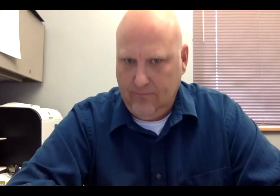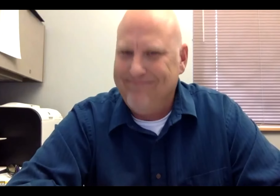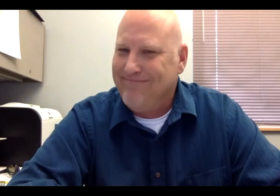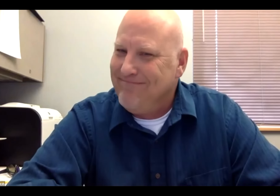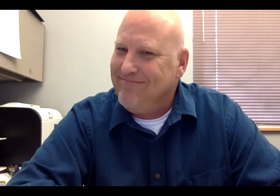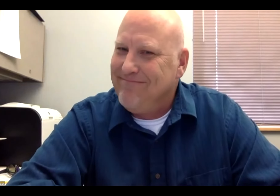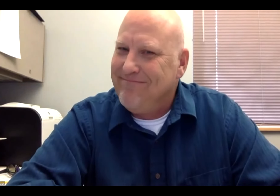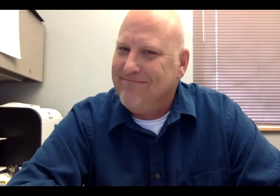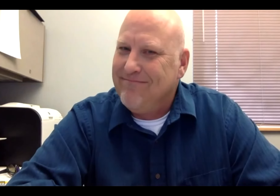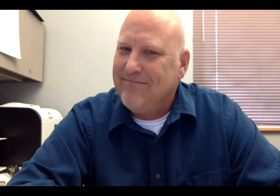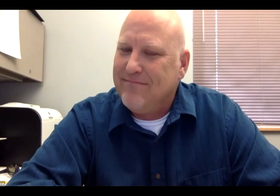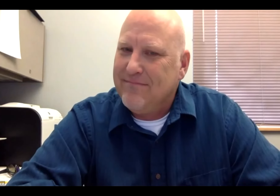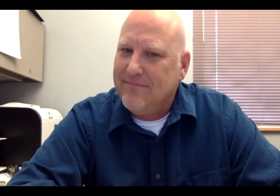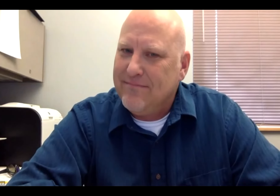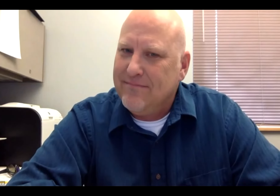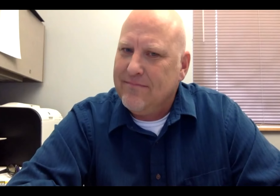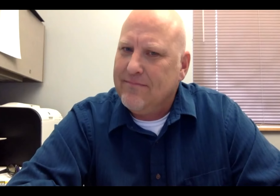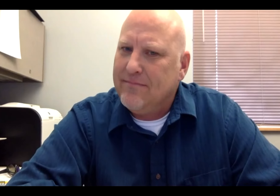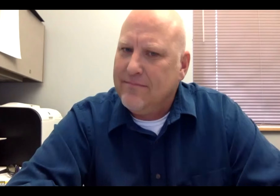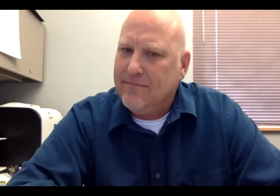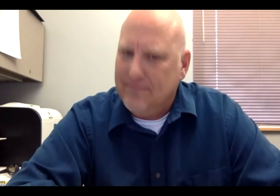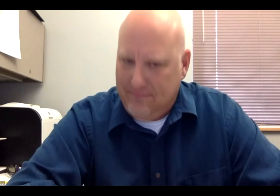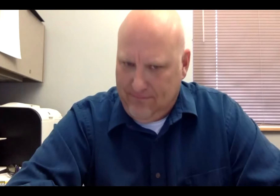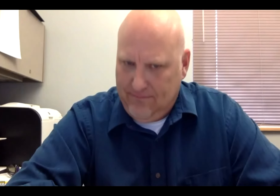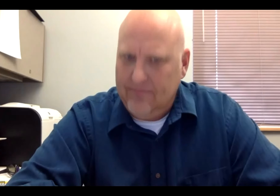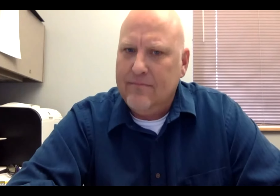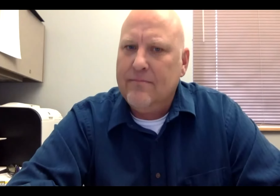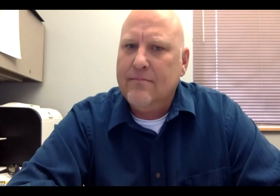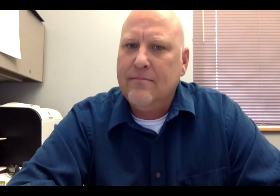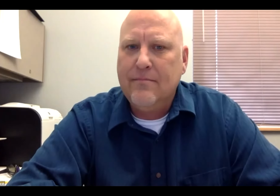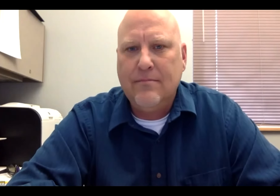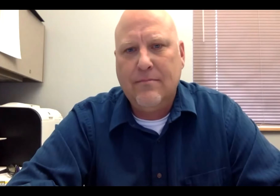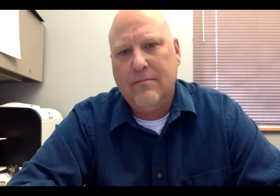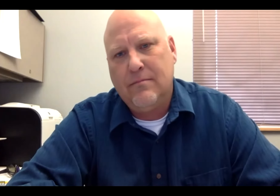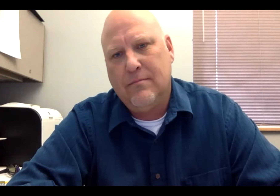I set up educational interpreting program years ago, I don't see any place where you